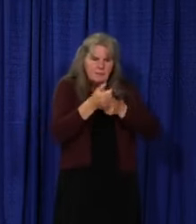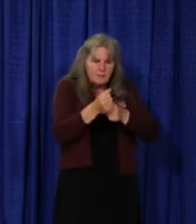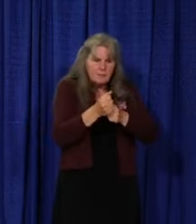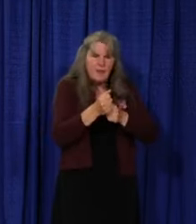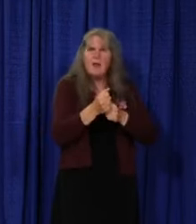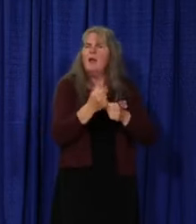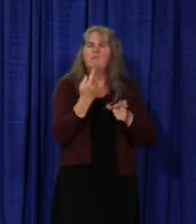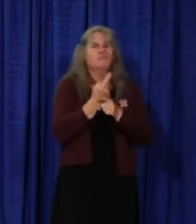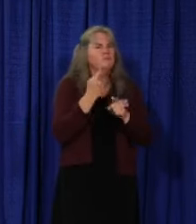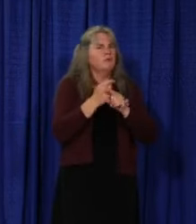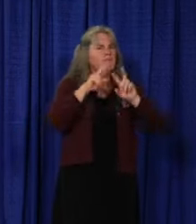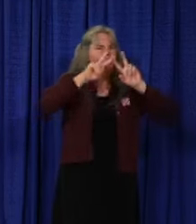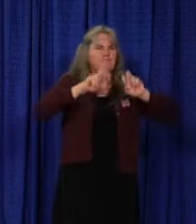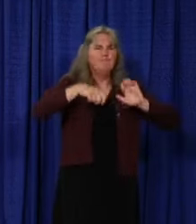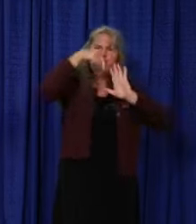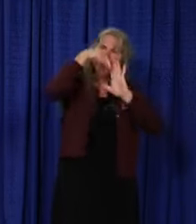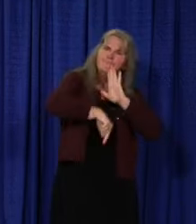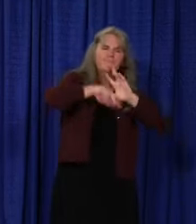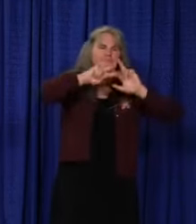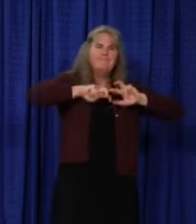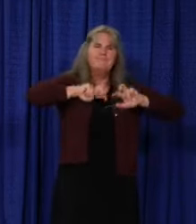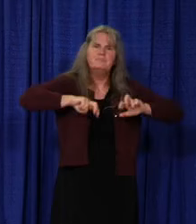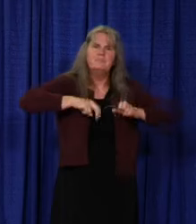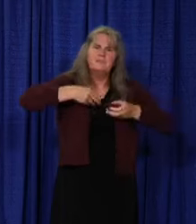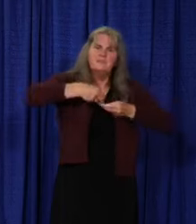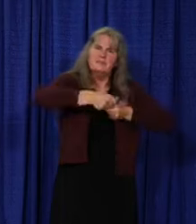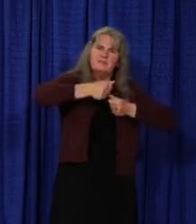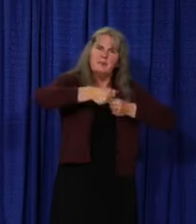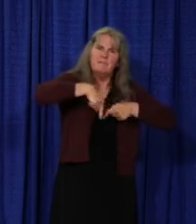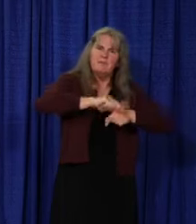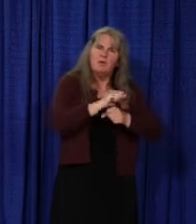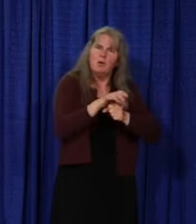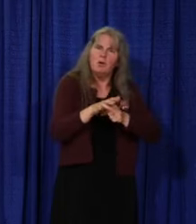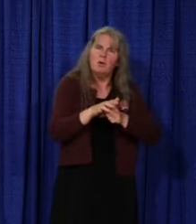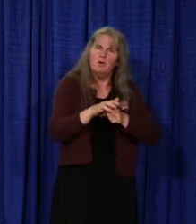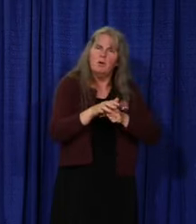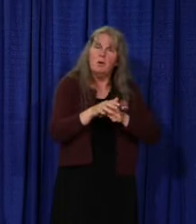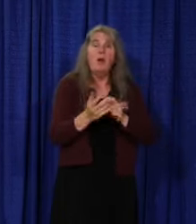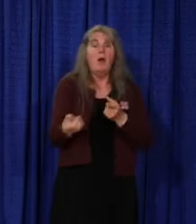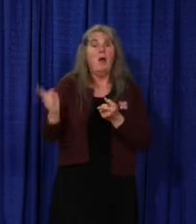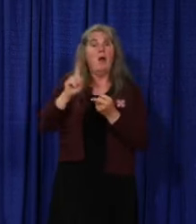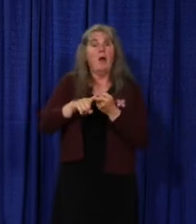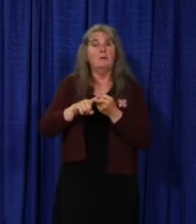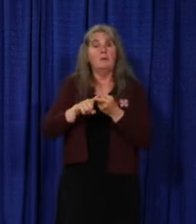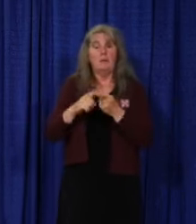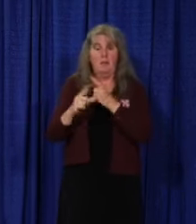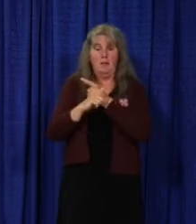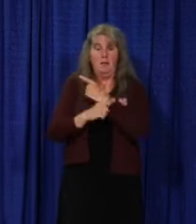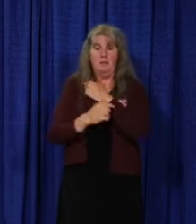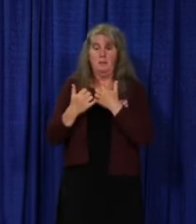scrutiny. So until we have a need to come to open up the legislative